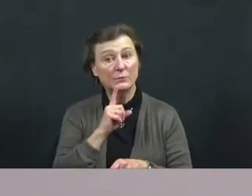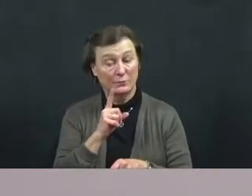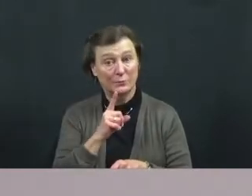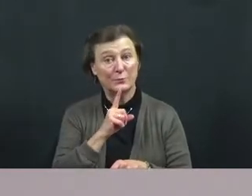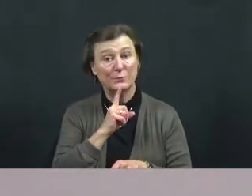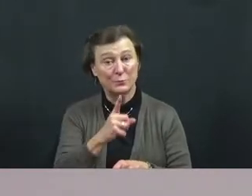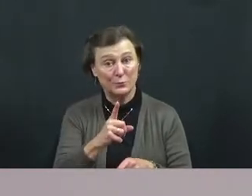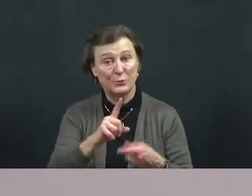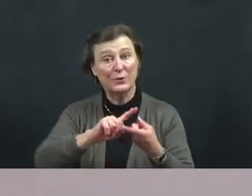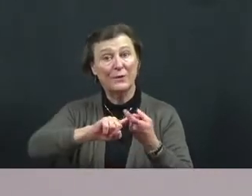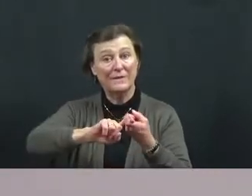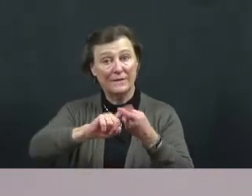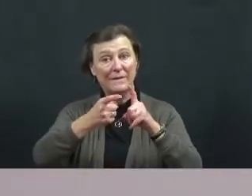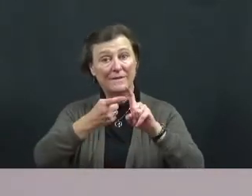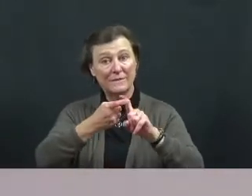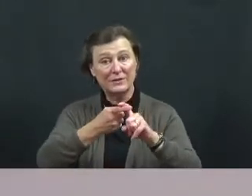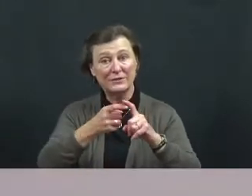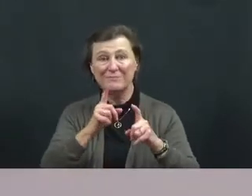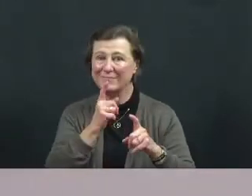a sacred quality.